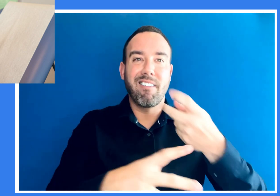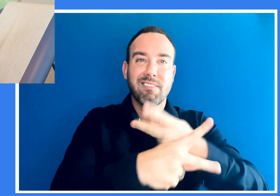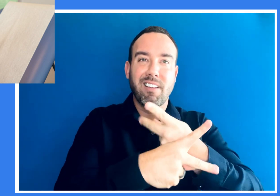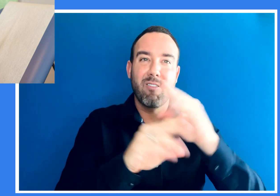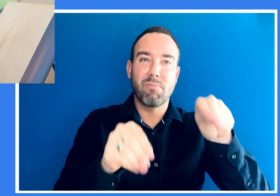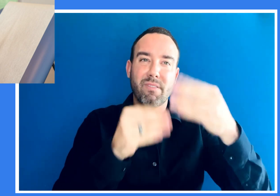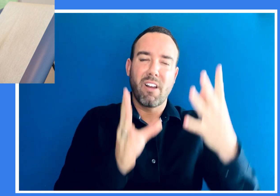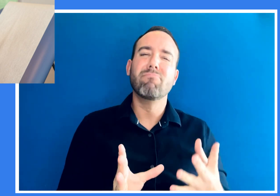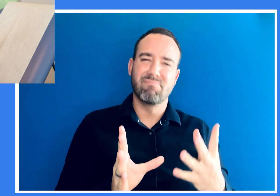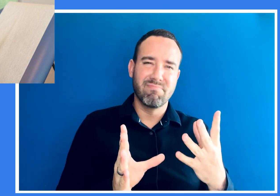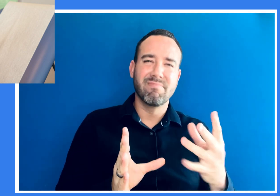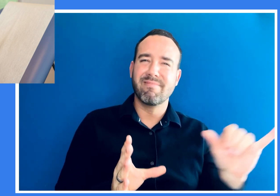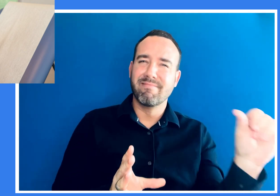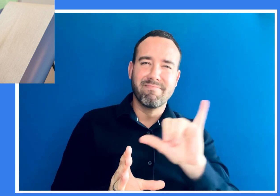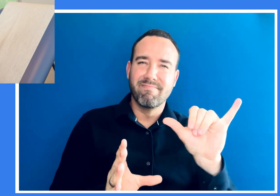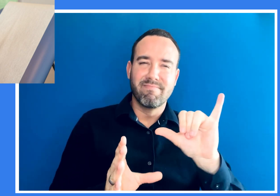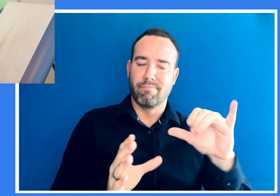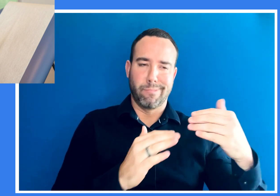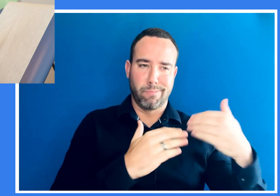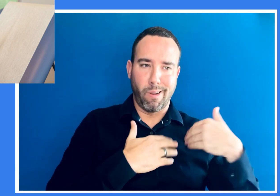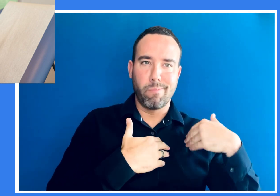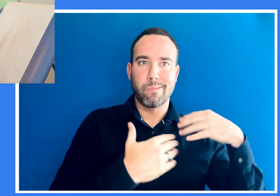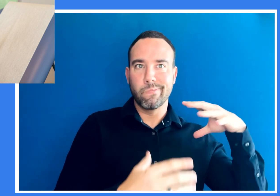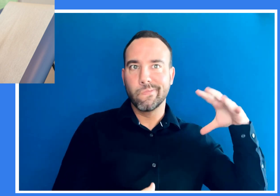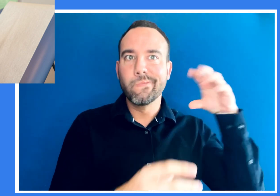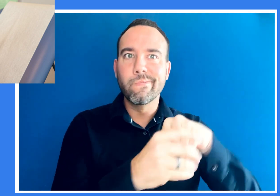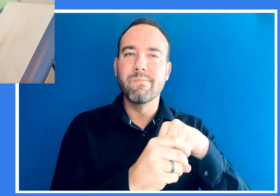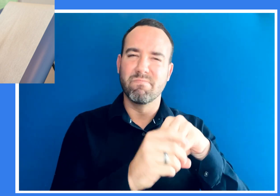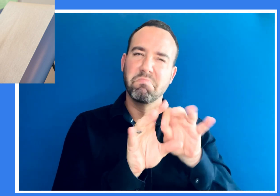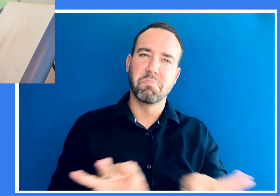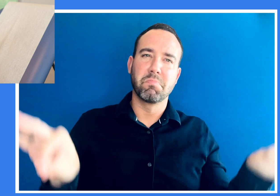Healthcare providers are also integral to getting more people vaccinated.